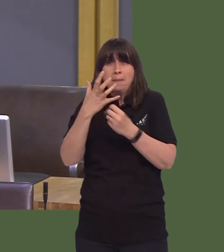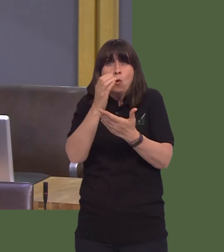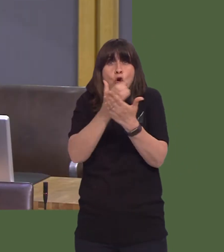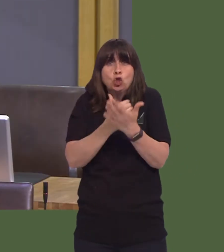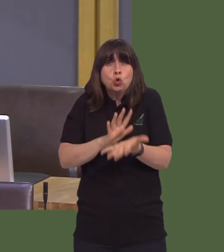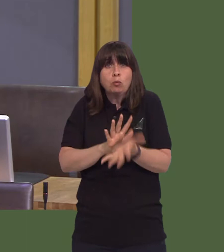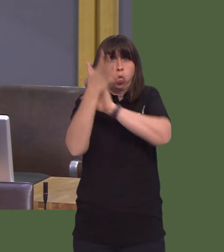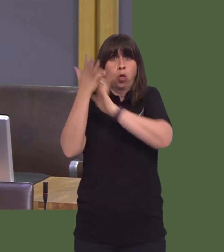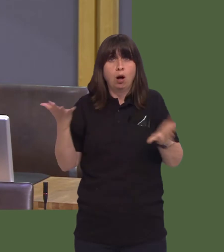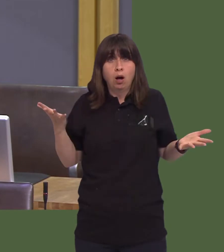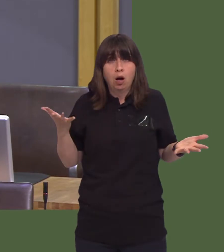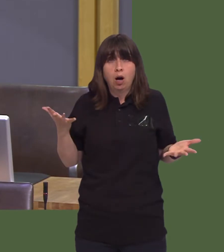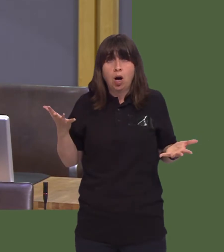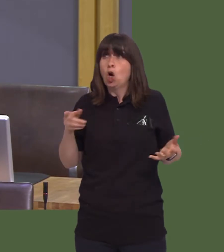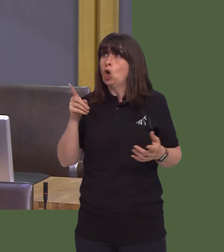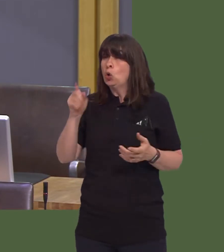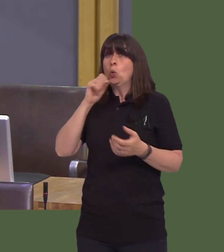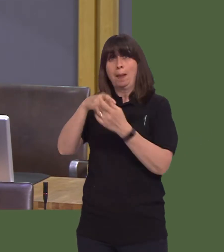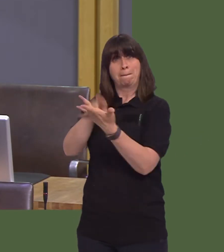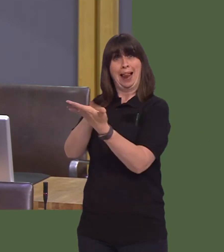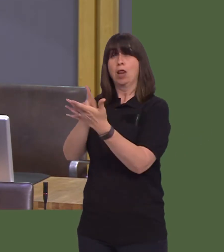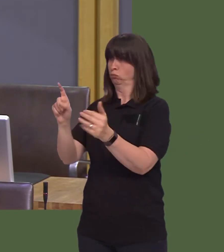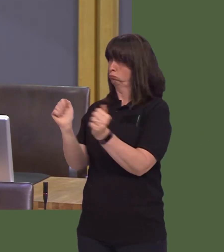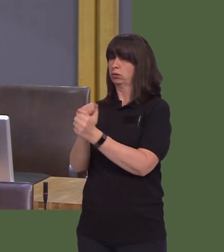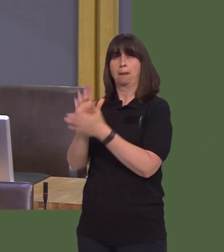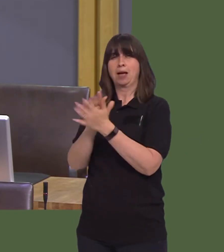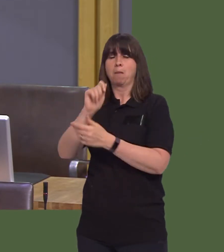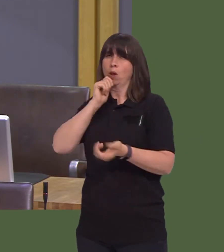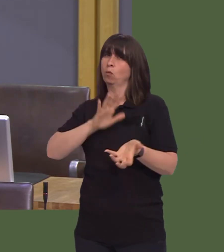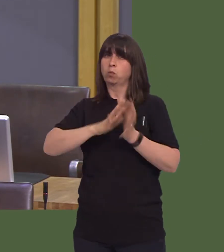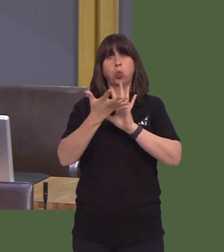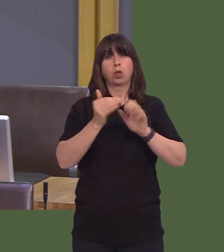Your decision to give this Bill consent will have ramifications for our economy as well.